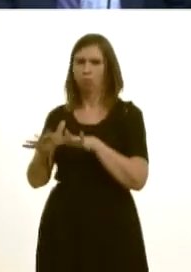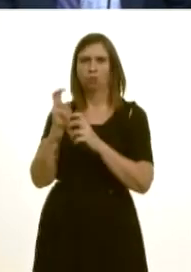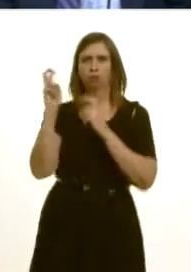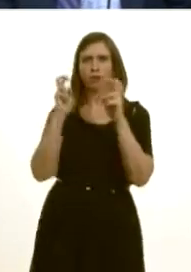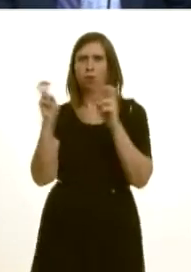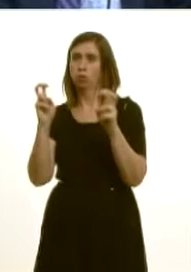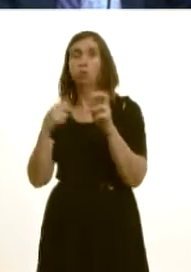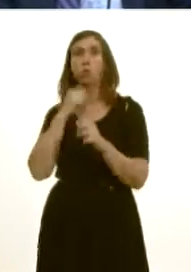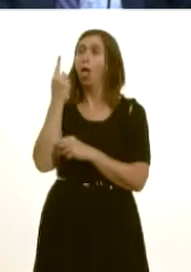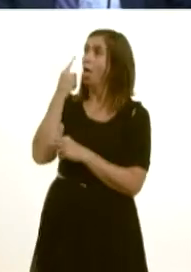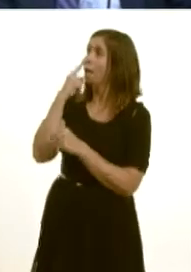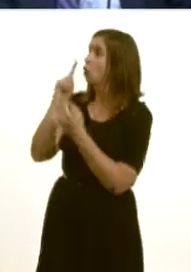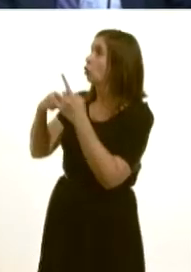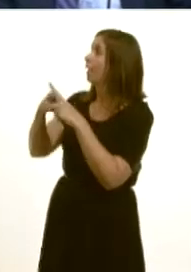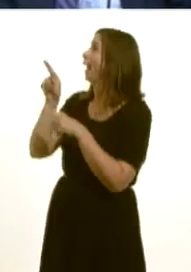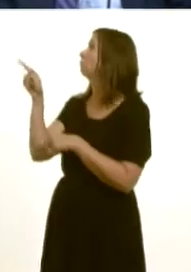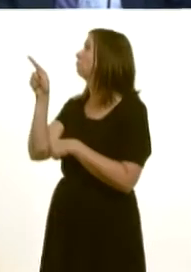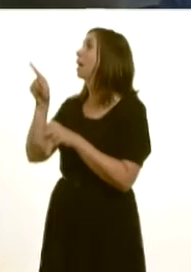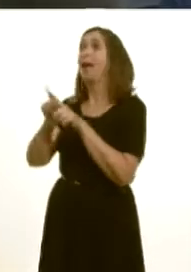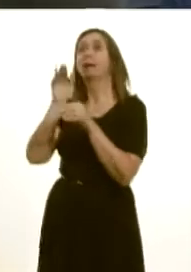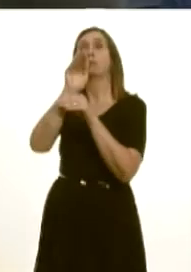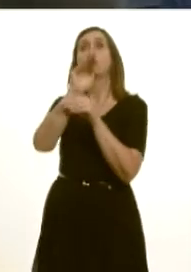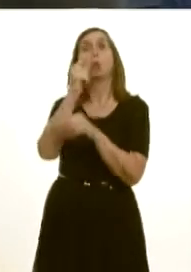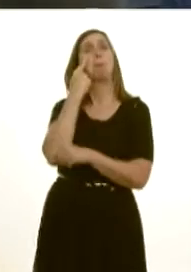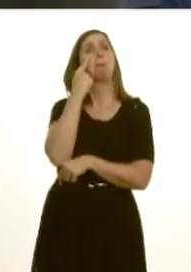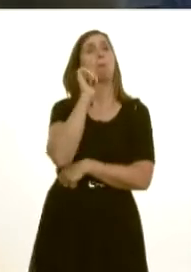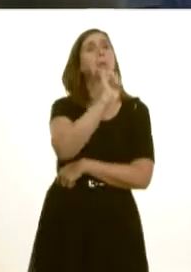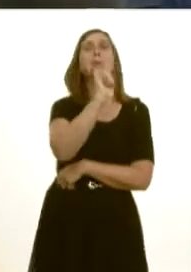other parts of the UK and further afield in order to look at what the most effective provision